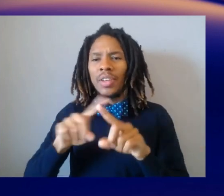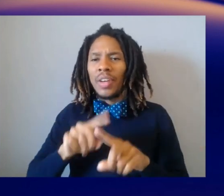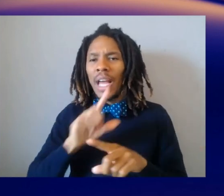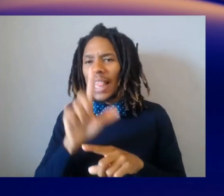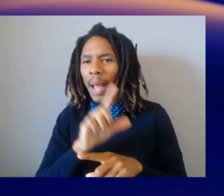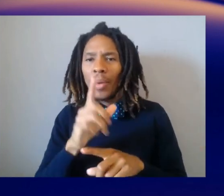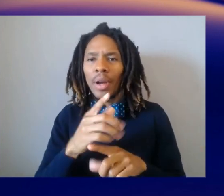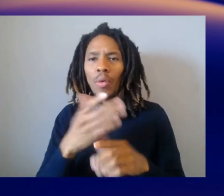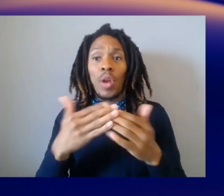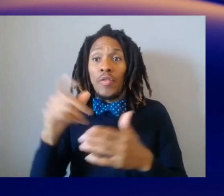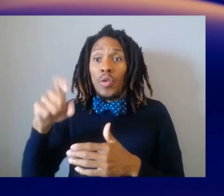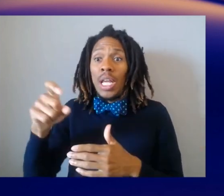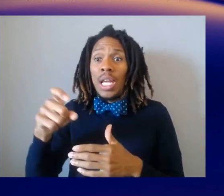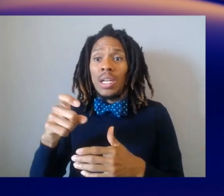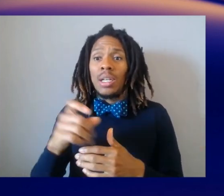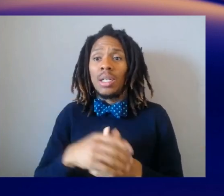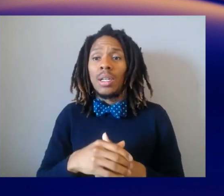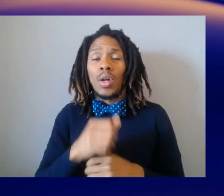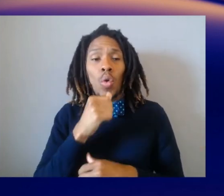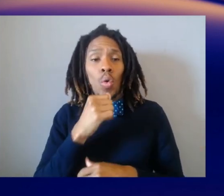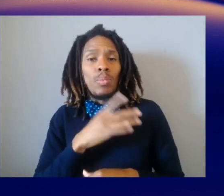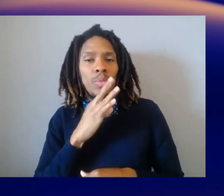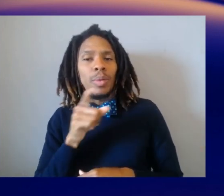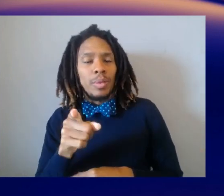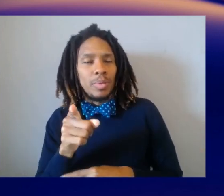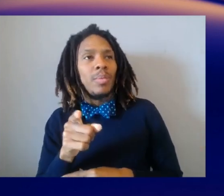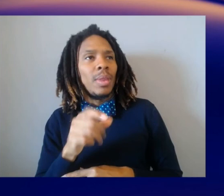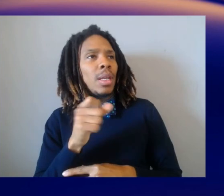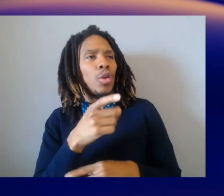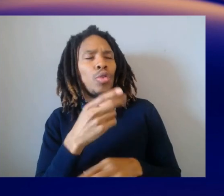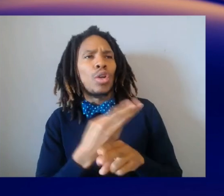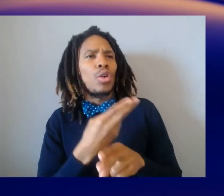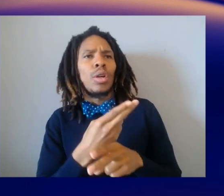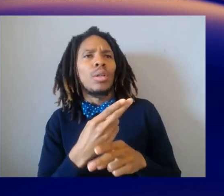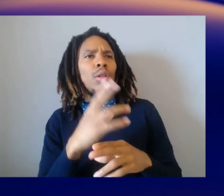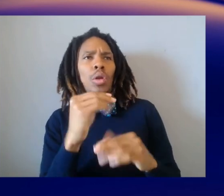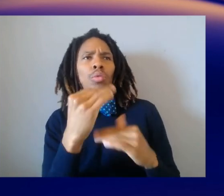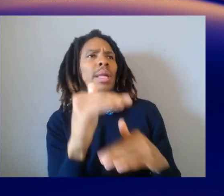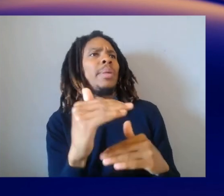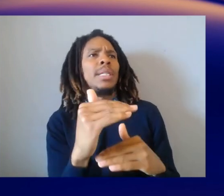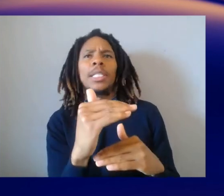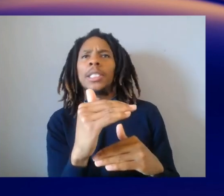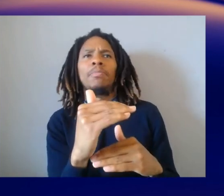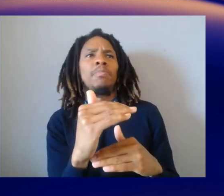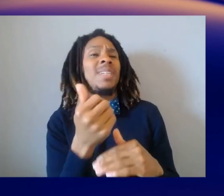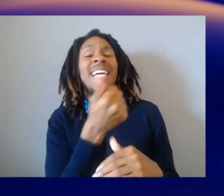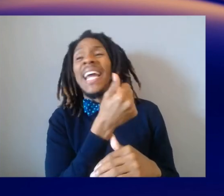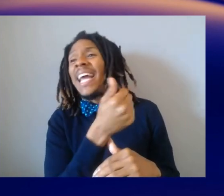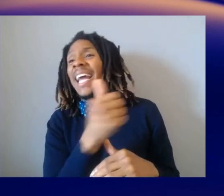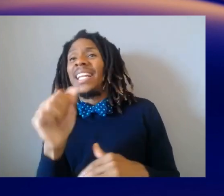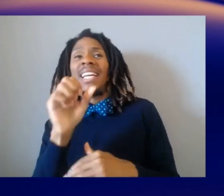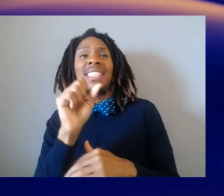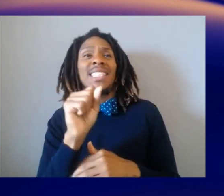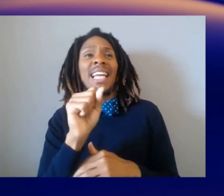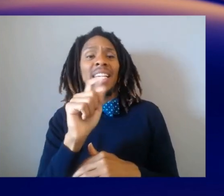Yeah. So you can basically use there's no limitations. It's essentially anything that SageMaker training job support does support.